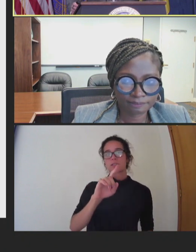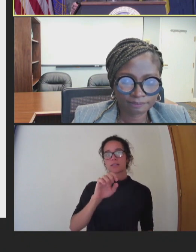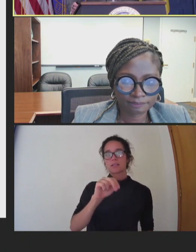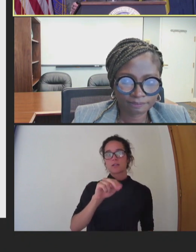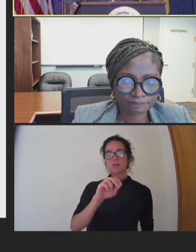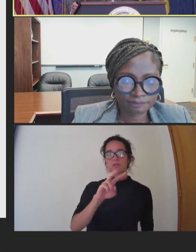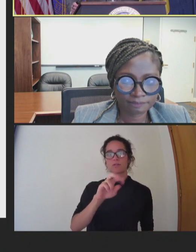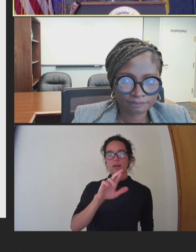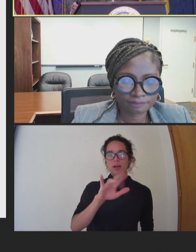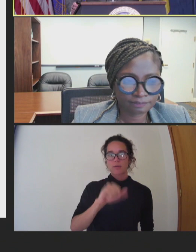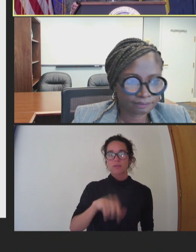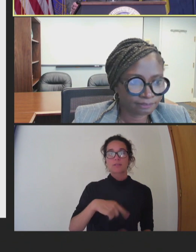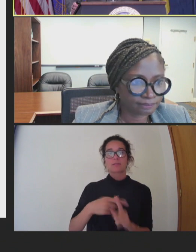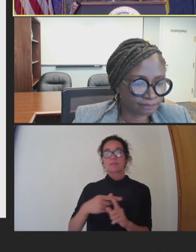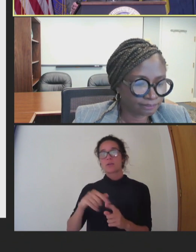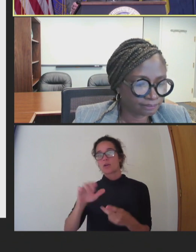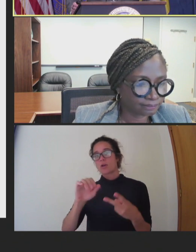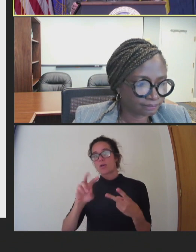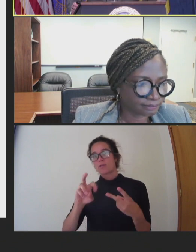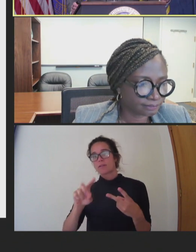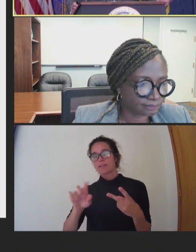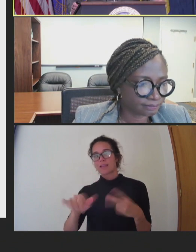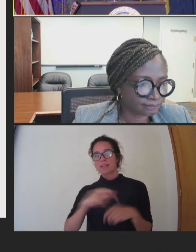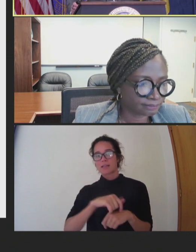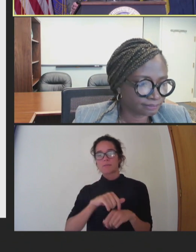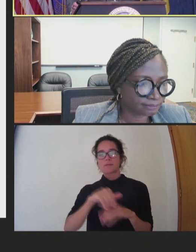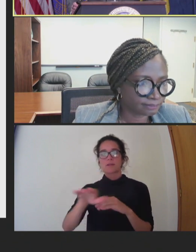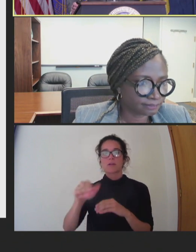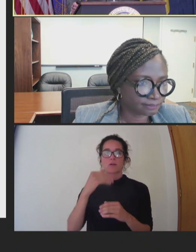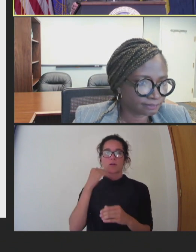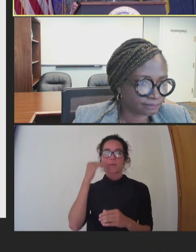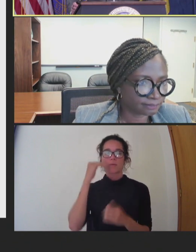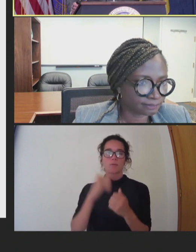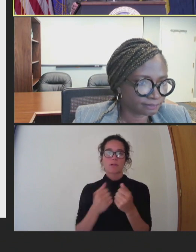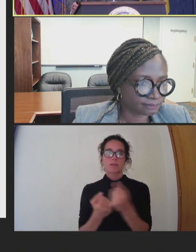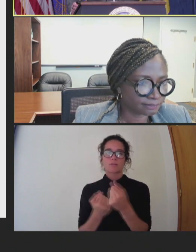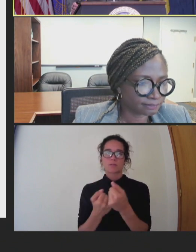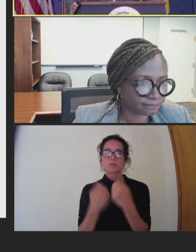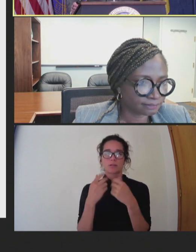RT-PCR and was sent home with supportive care. He was well hydrated at the time.